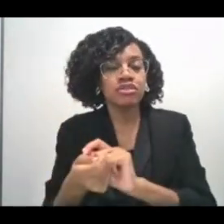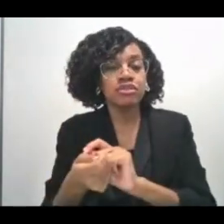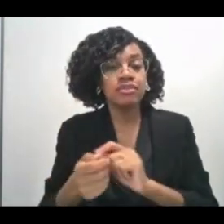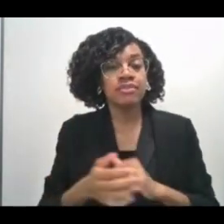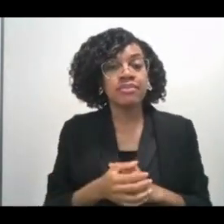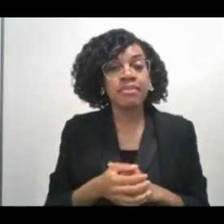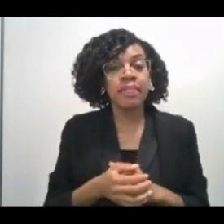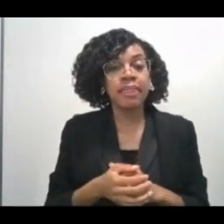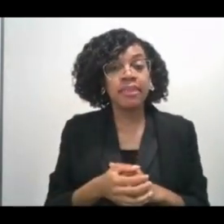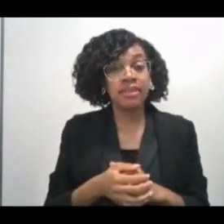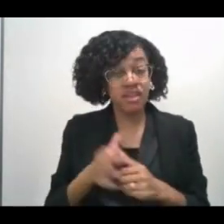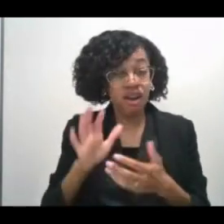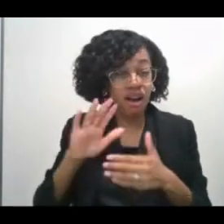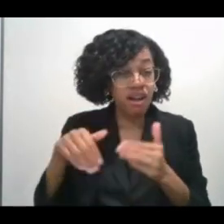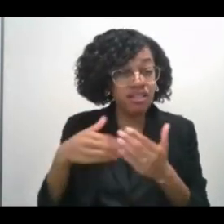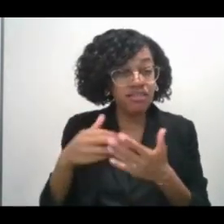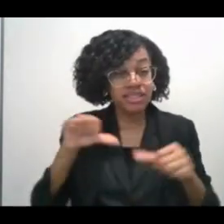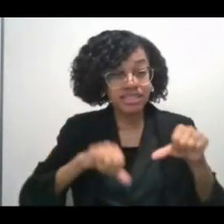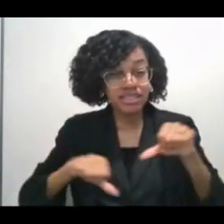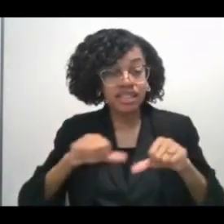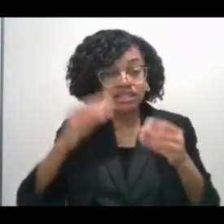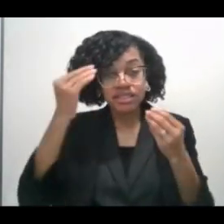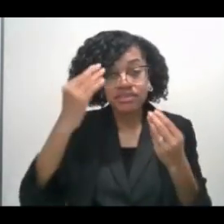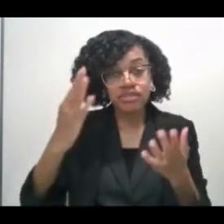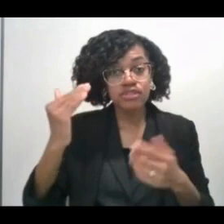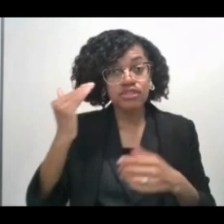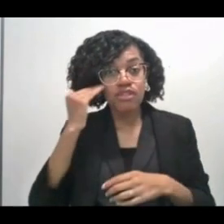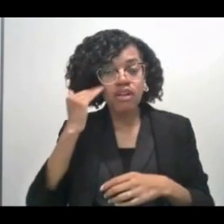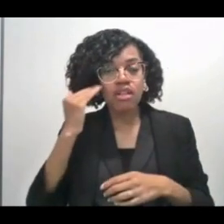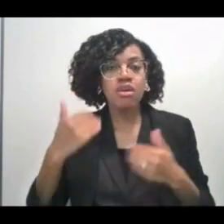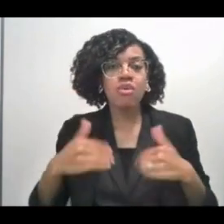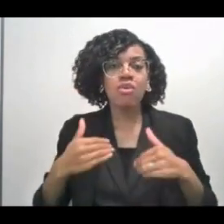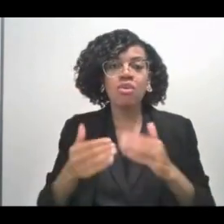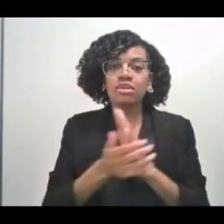information is very important for understanding resilience to